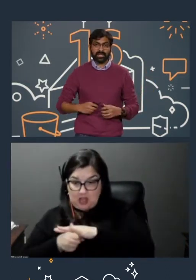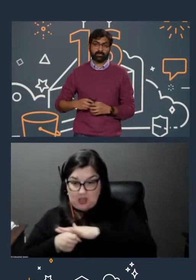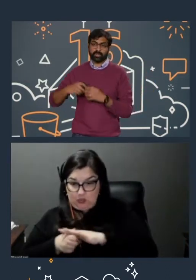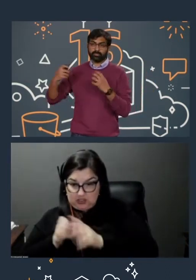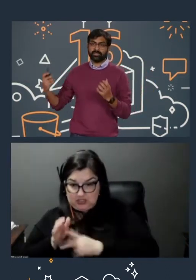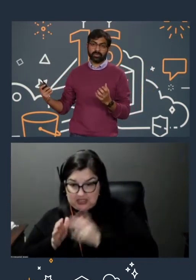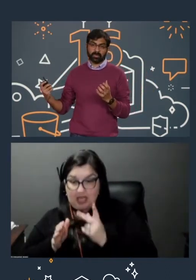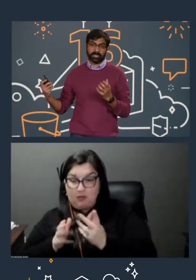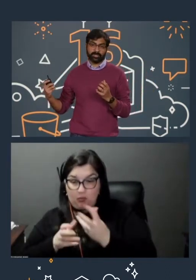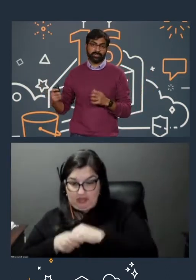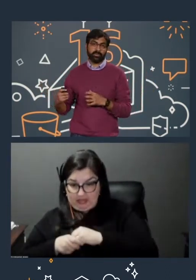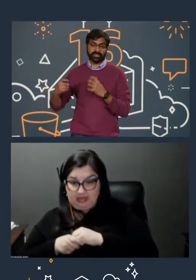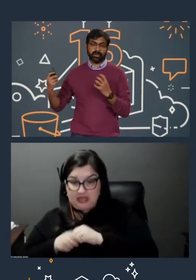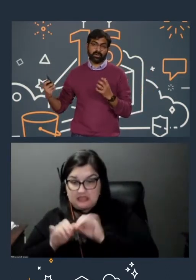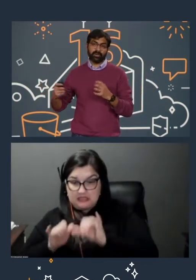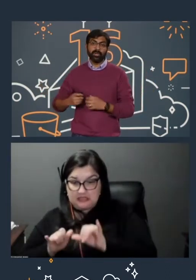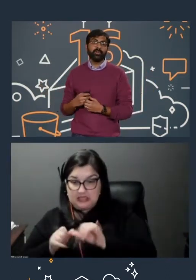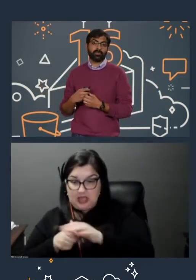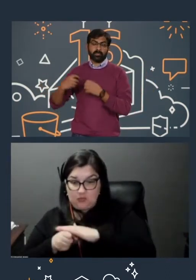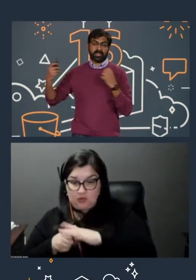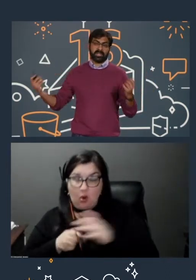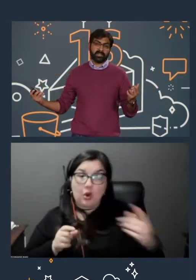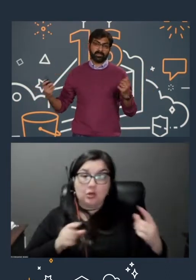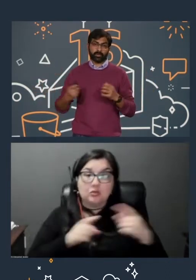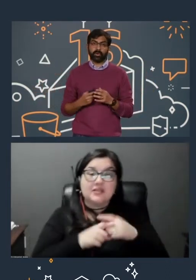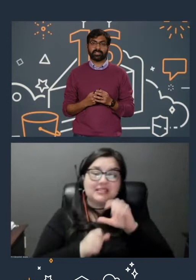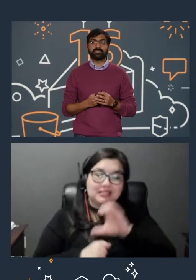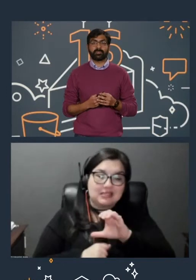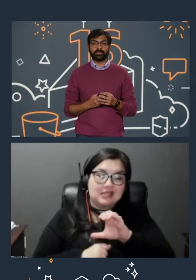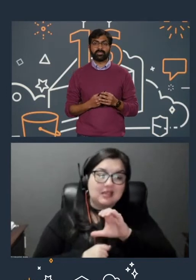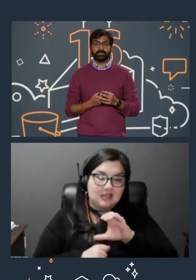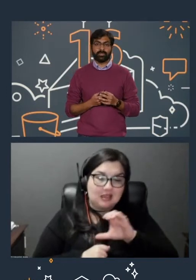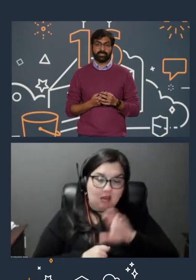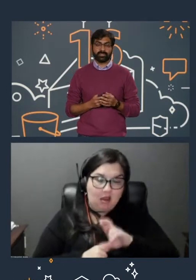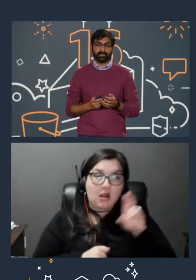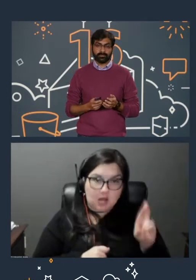and cross region replication or CRR for replicating it across different regions.